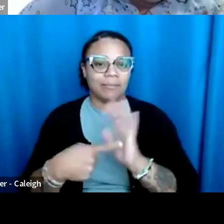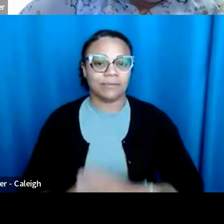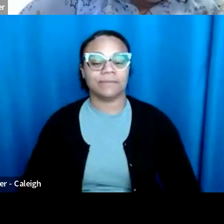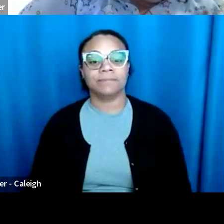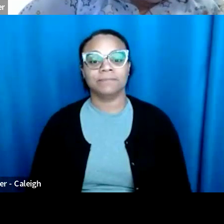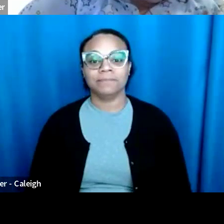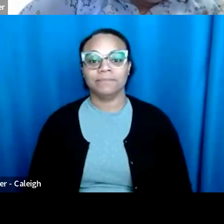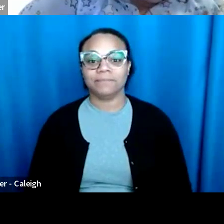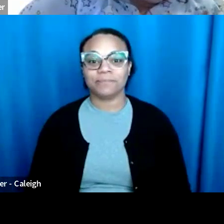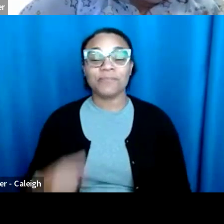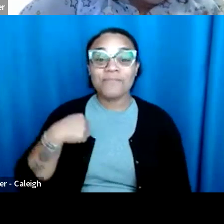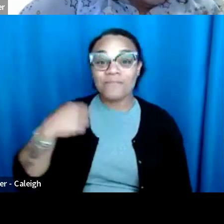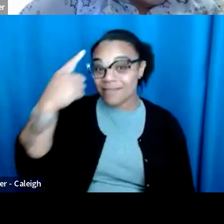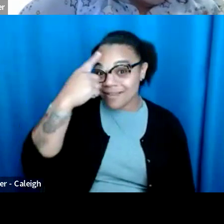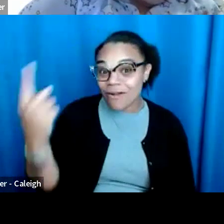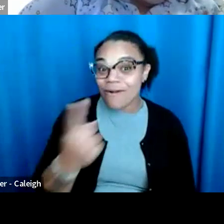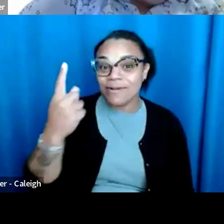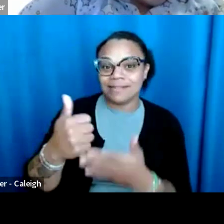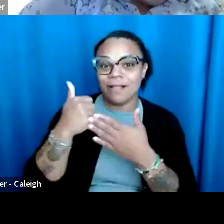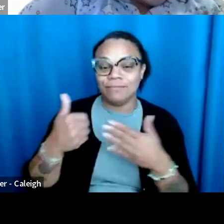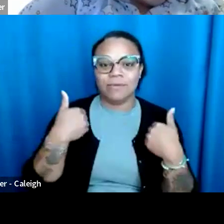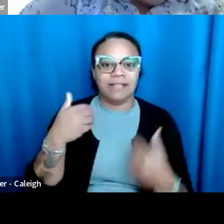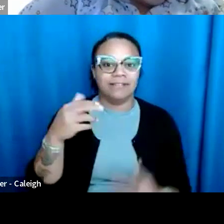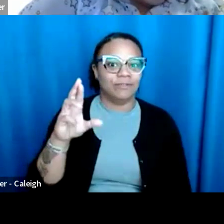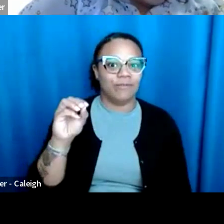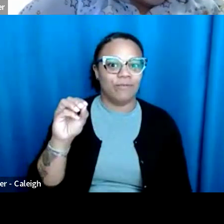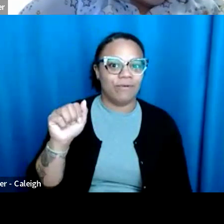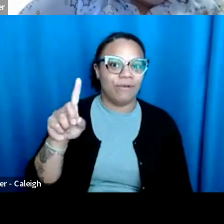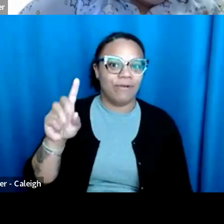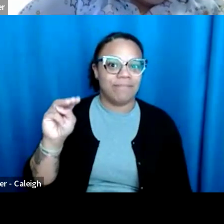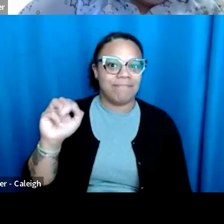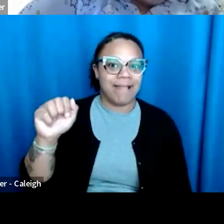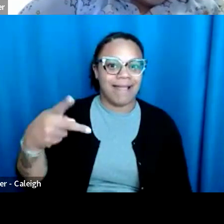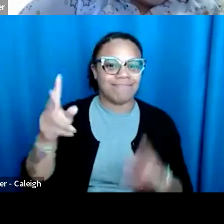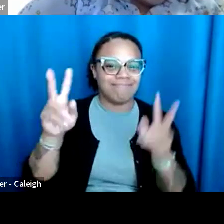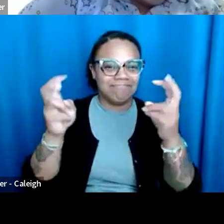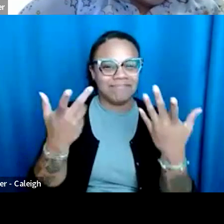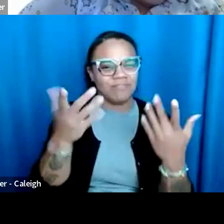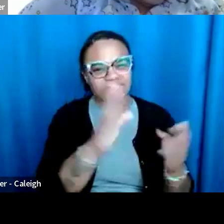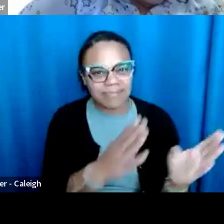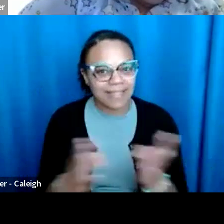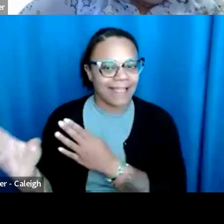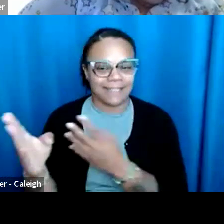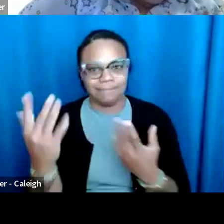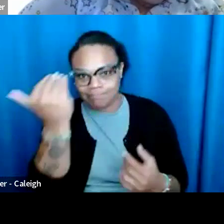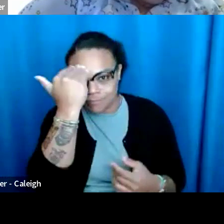I think it's always helpful to have like a roadmap, to know what you want the end result to look like.